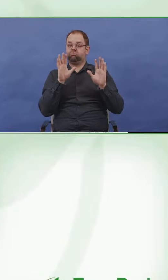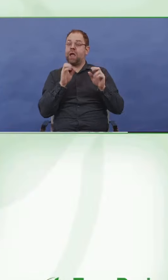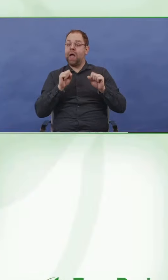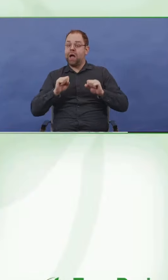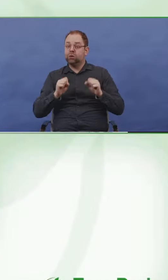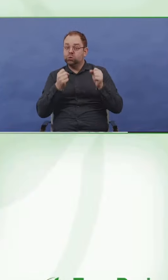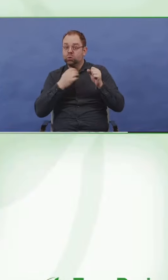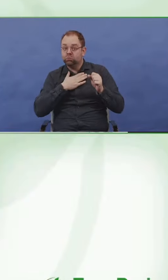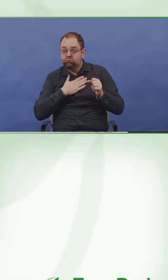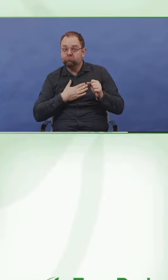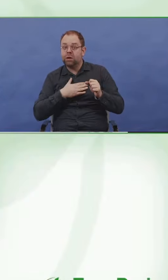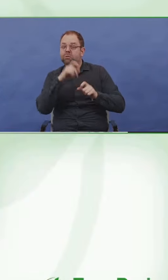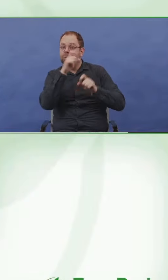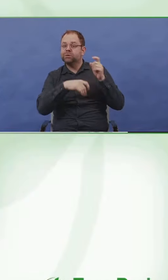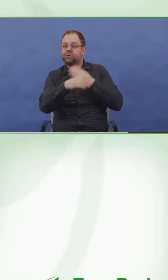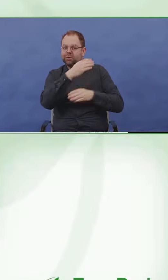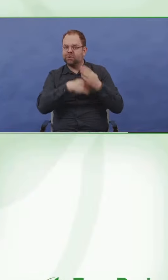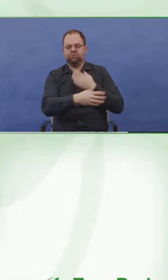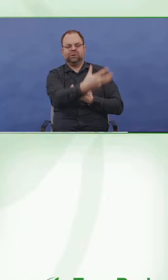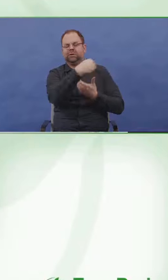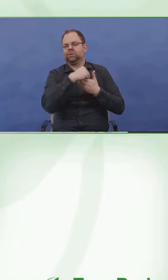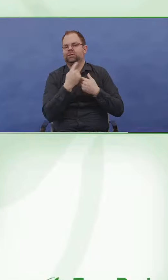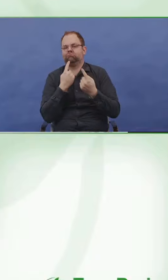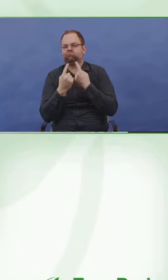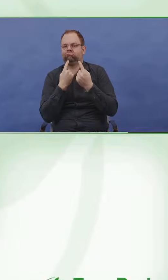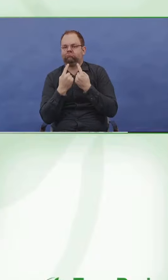control over the support of persons with disabilities receive.